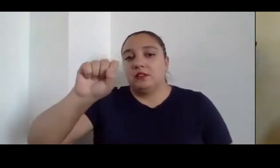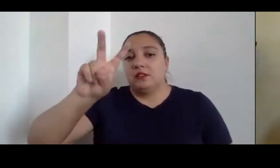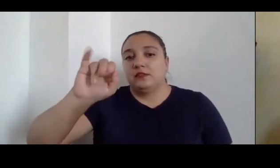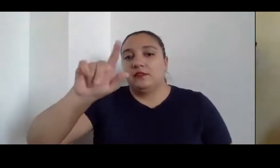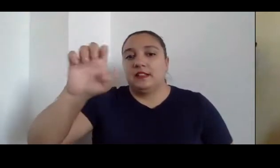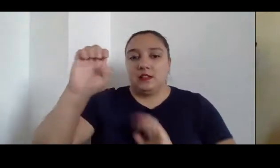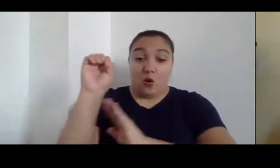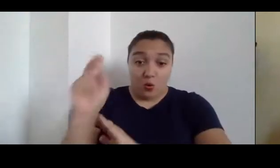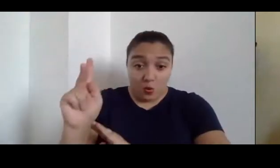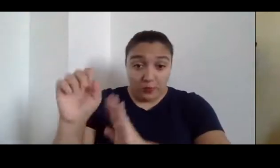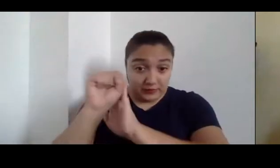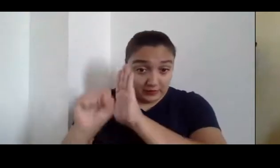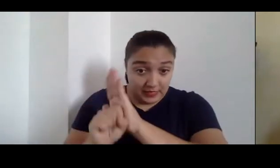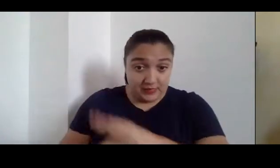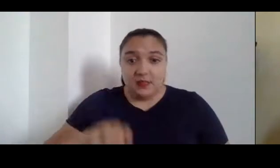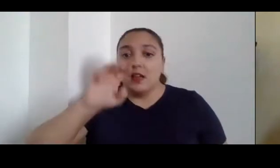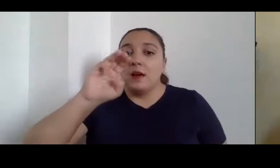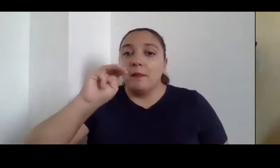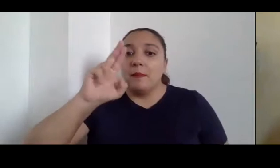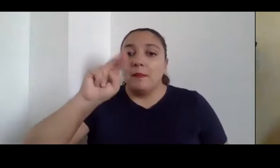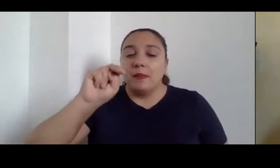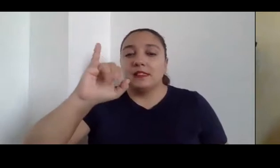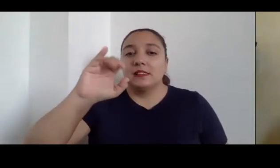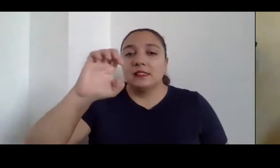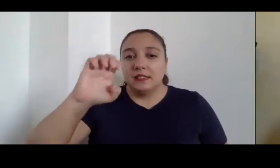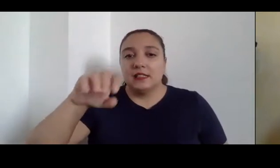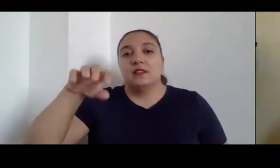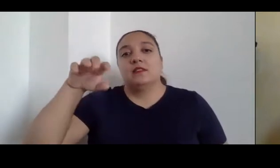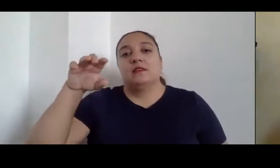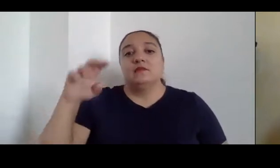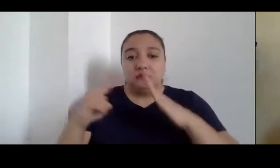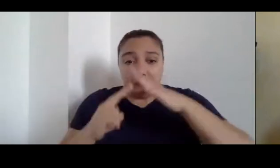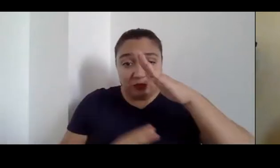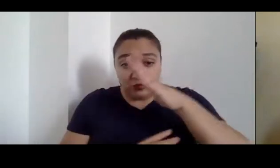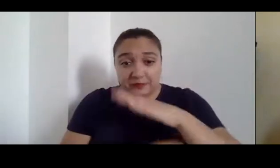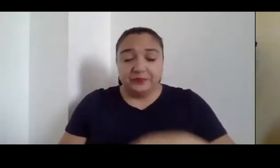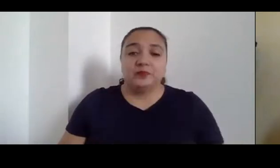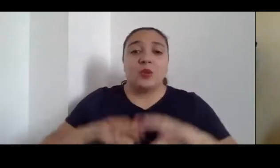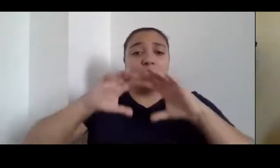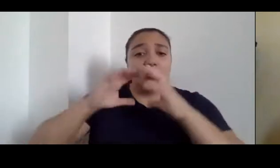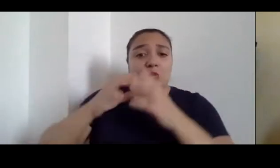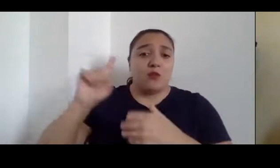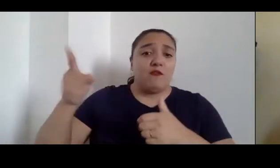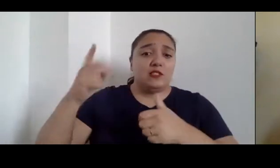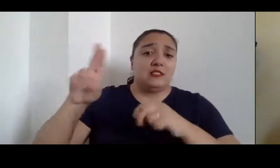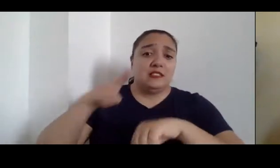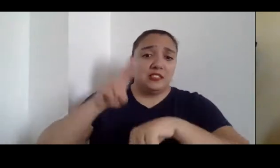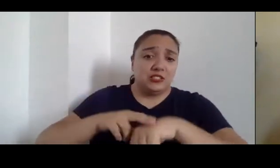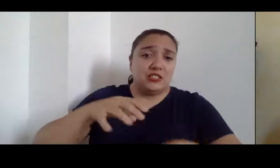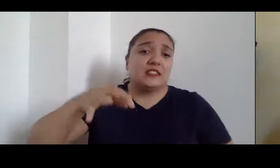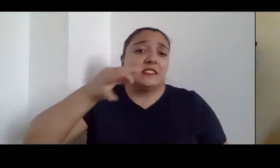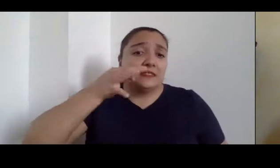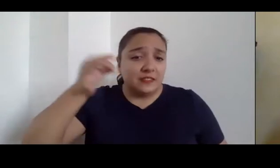in Canada, Muncie Delaware nation, Delaware of six nations. The Lenape people